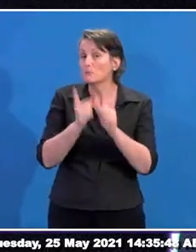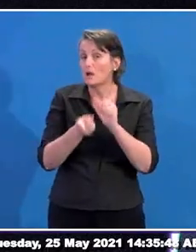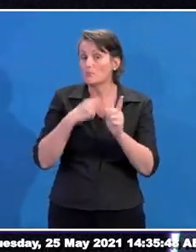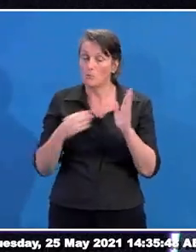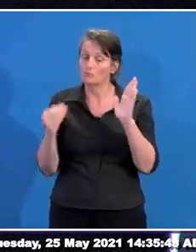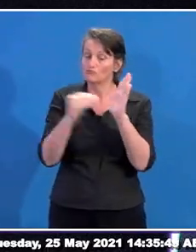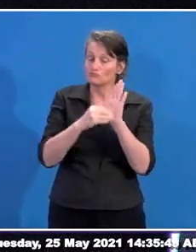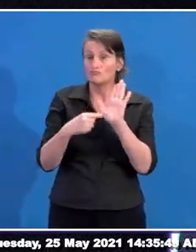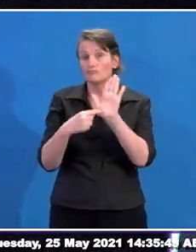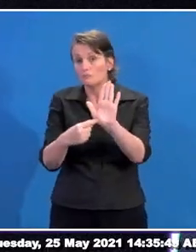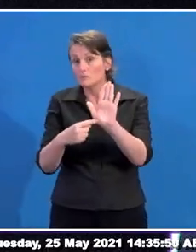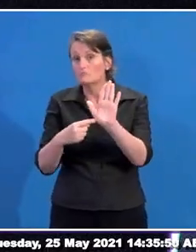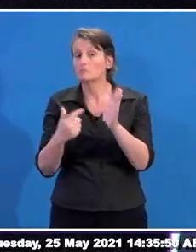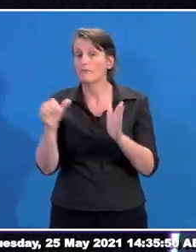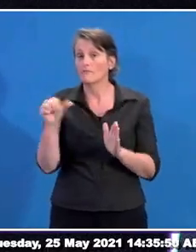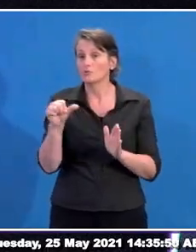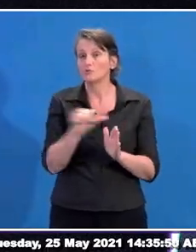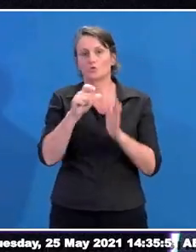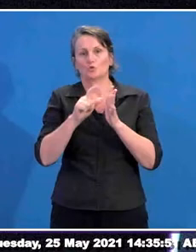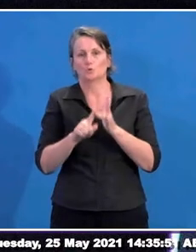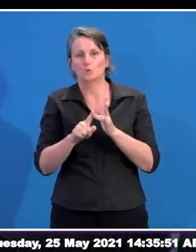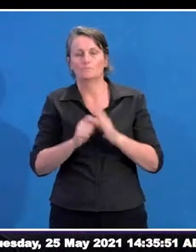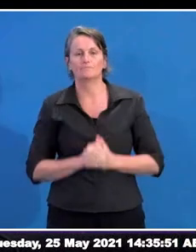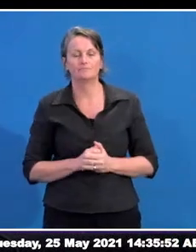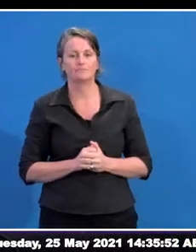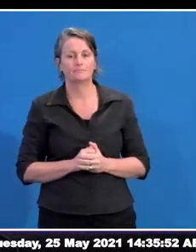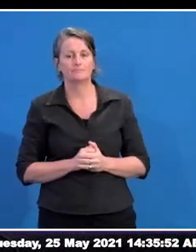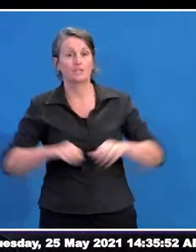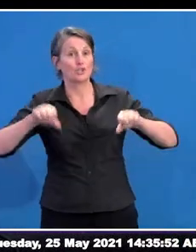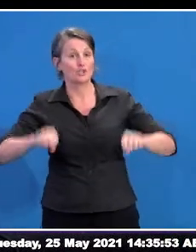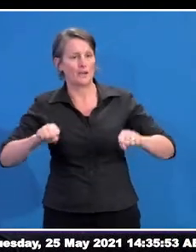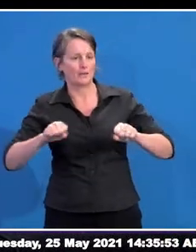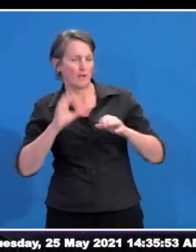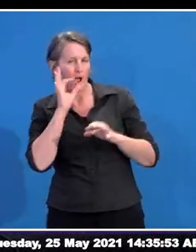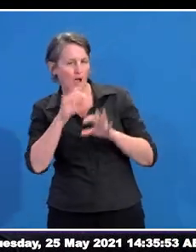You mentioned a little earlier that you present a report. To whom do you ordinarily present a report?